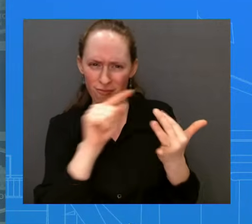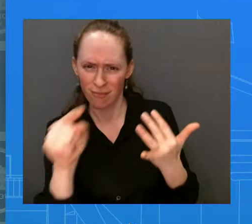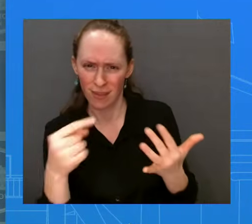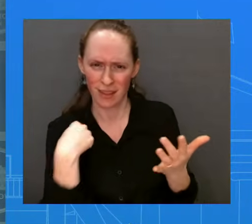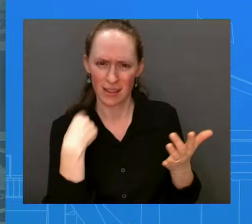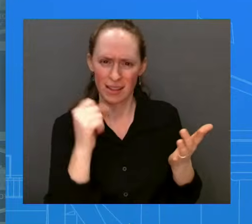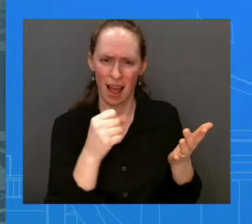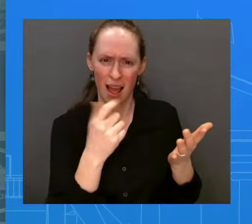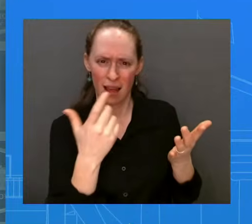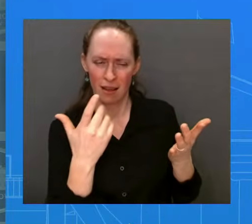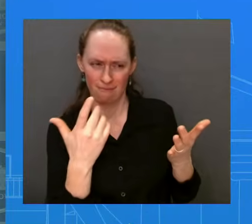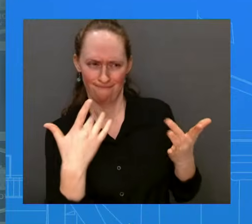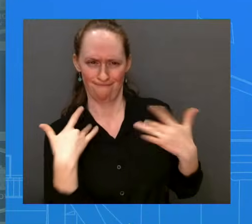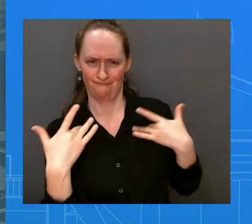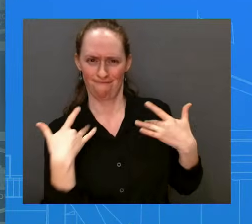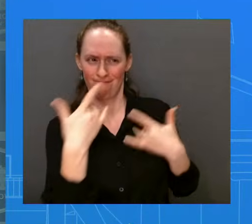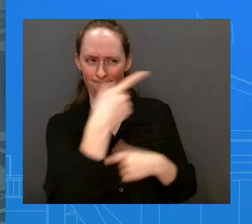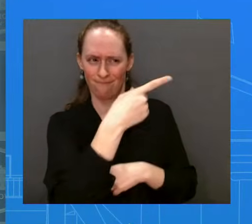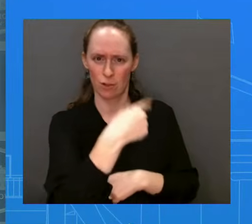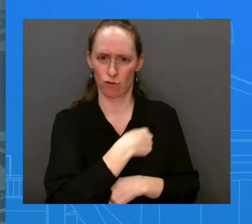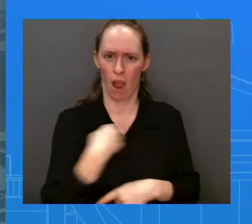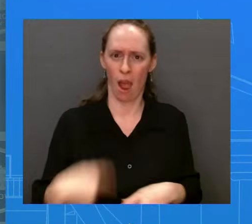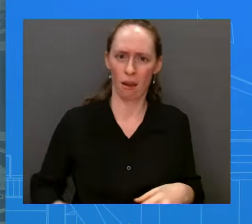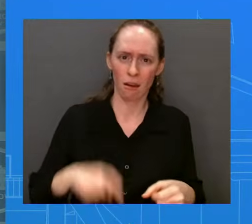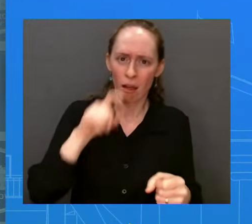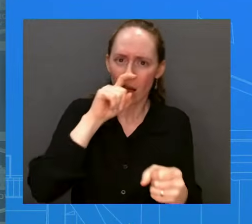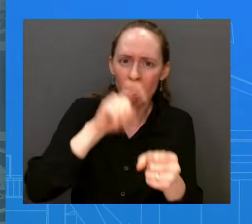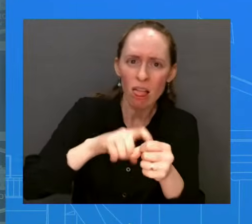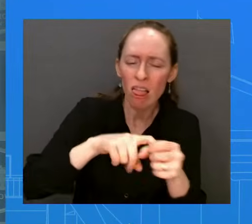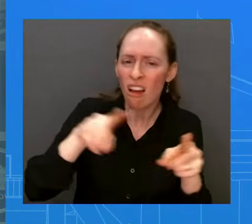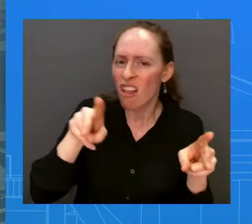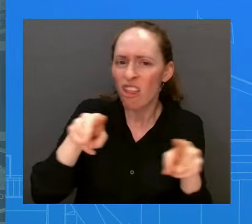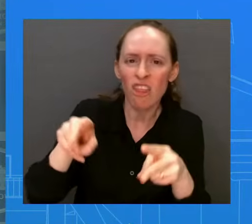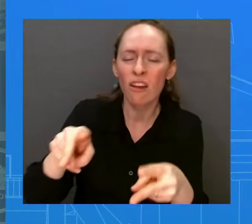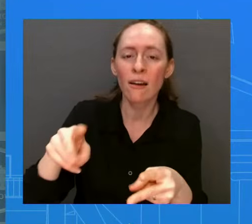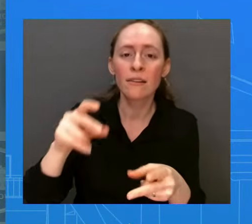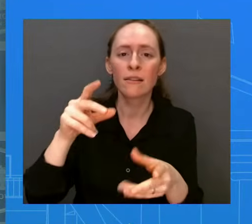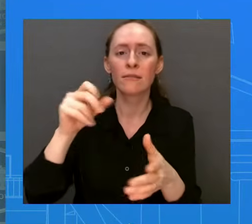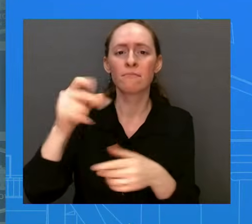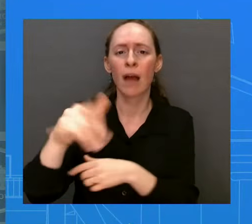if the PRC continues to advance this technology, it certainly could become more valuable to them.